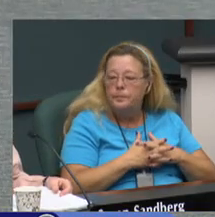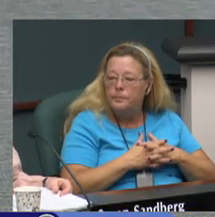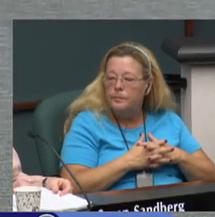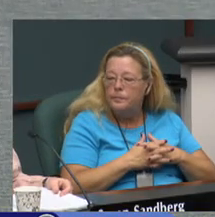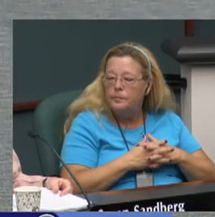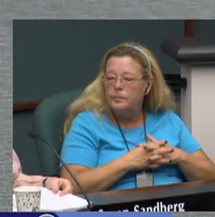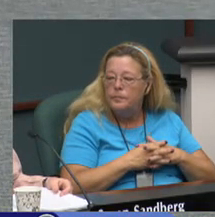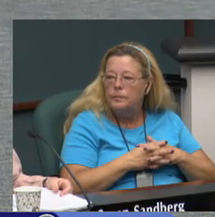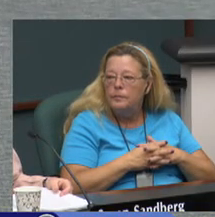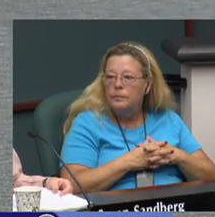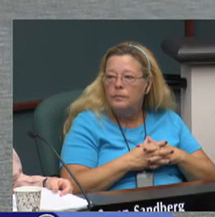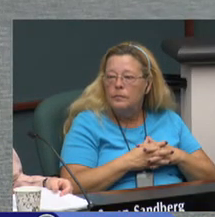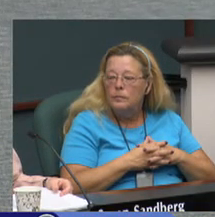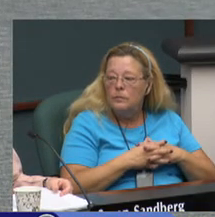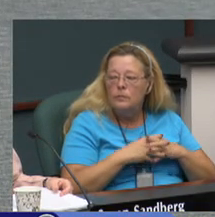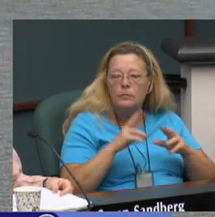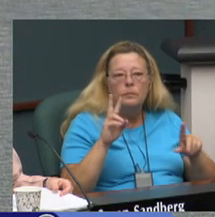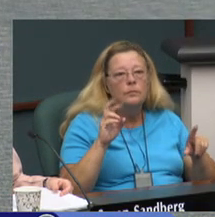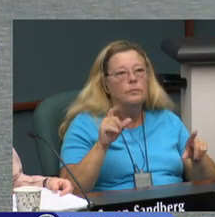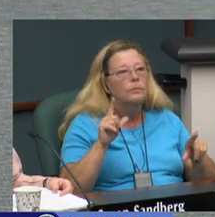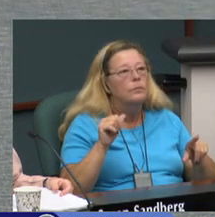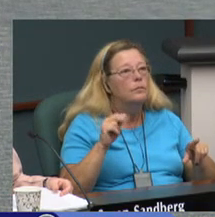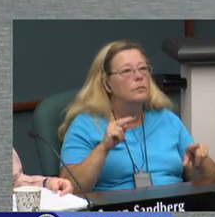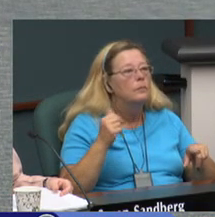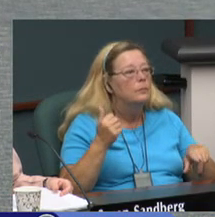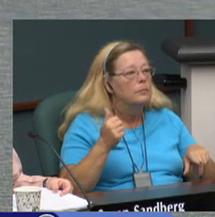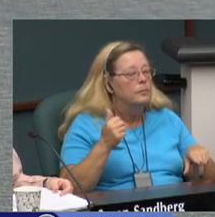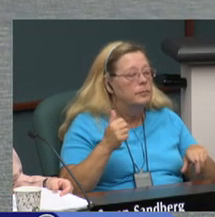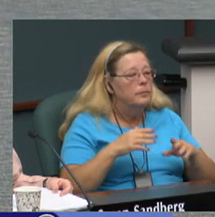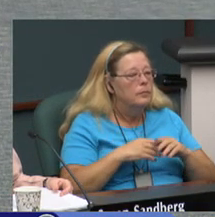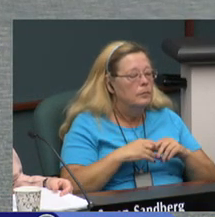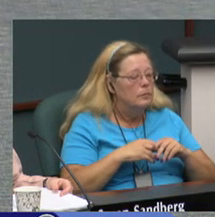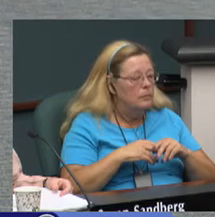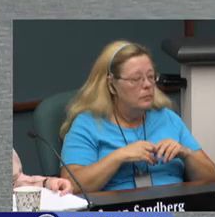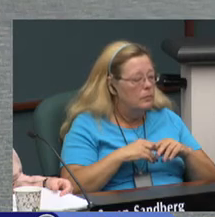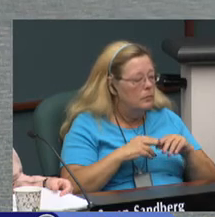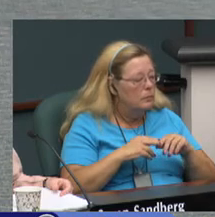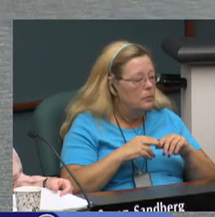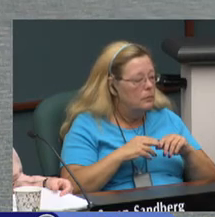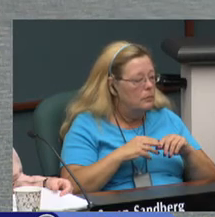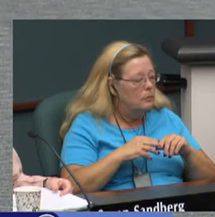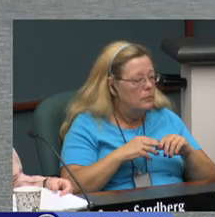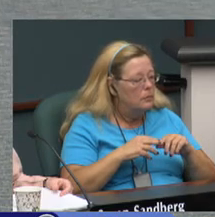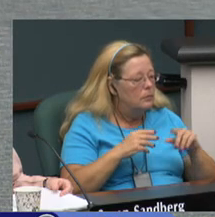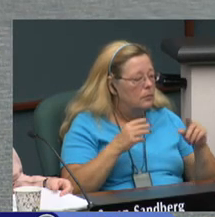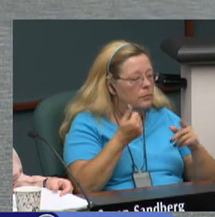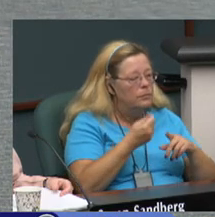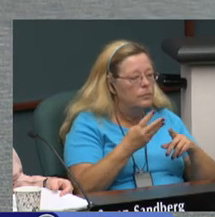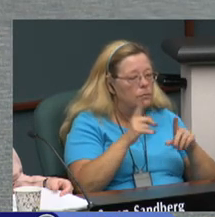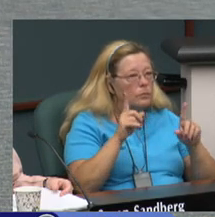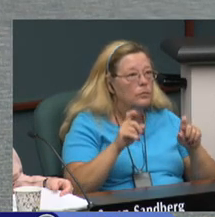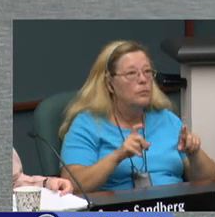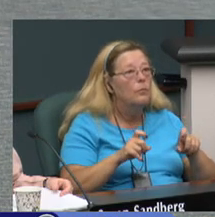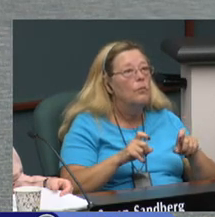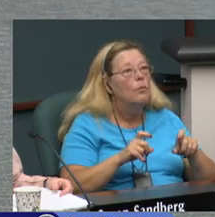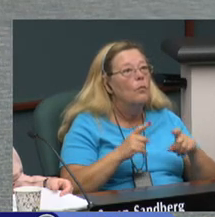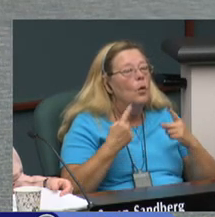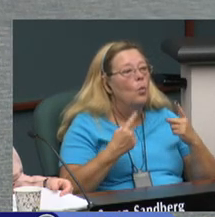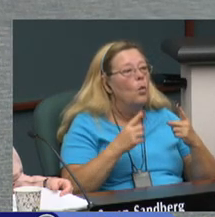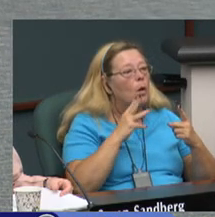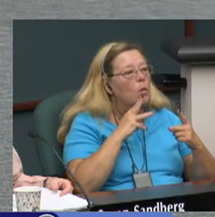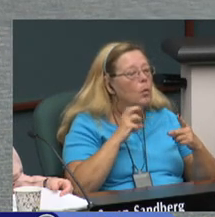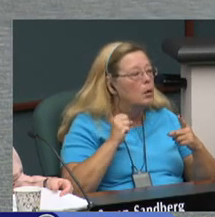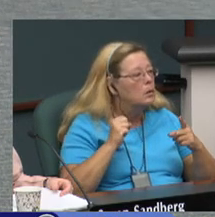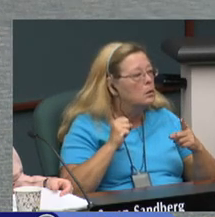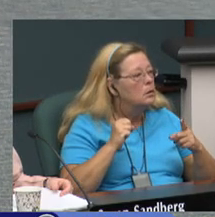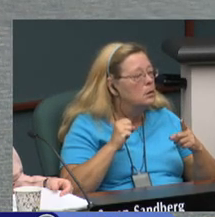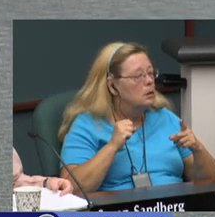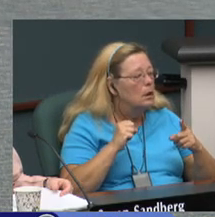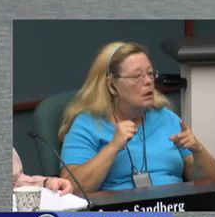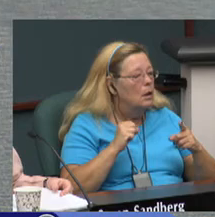come Evelyn yes I had a couple of questions one was how do you calculate